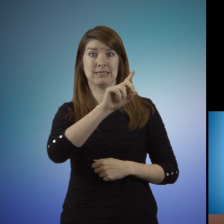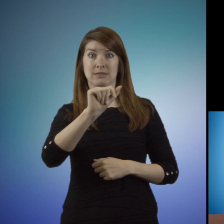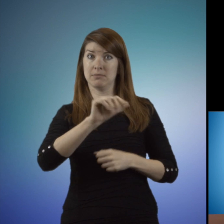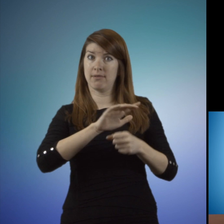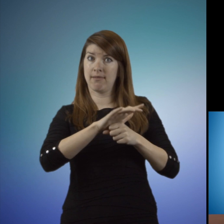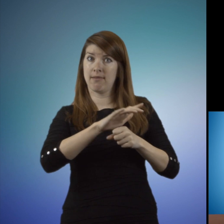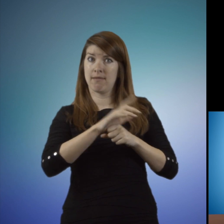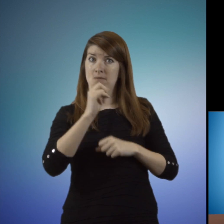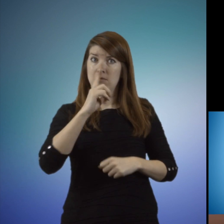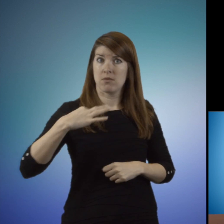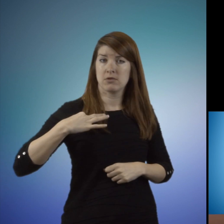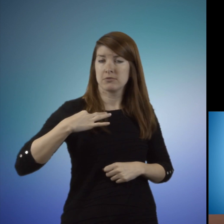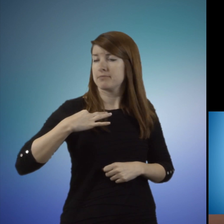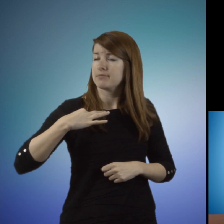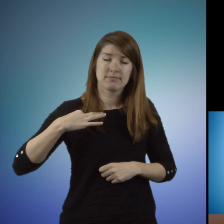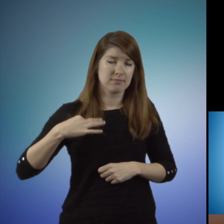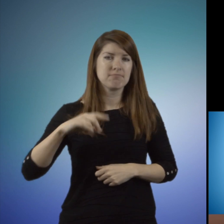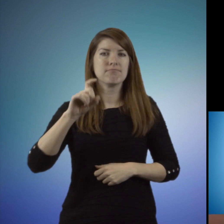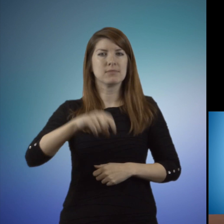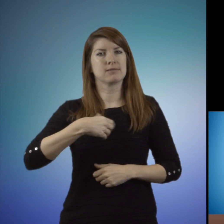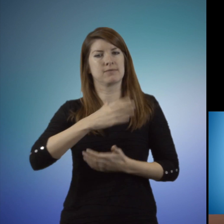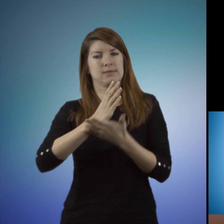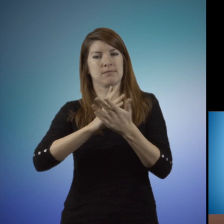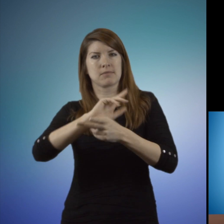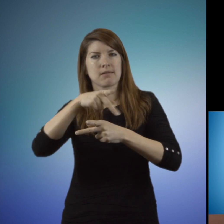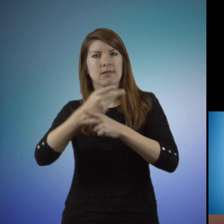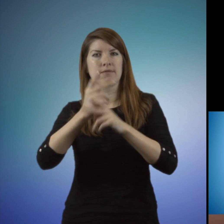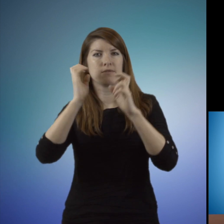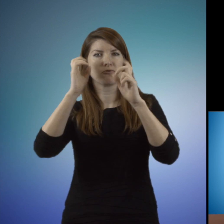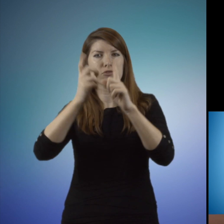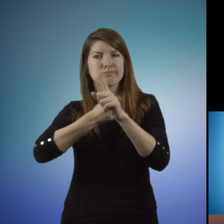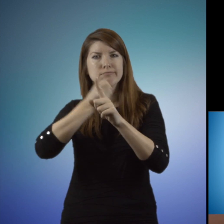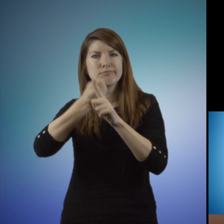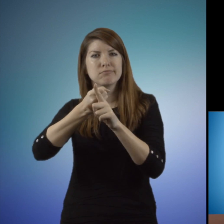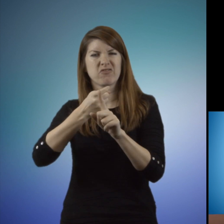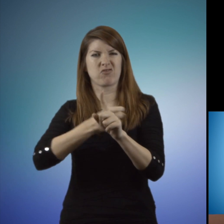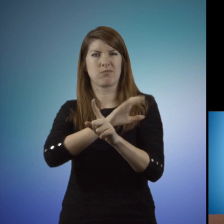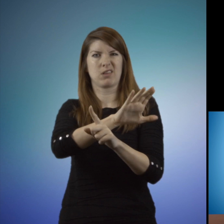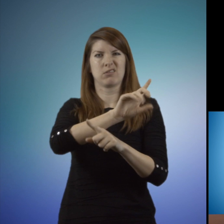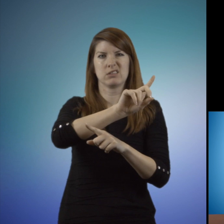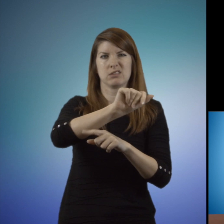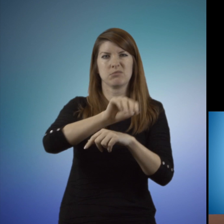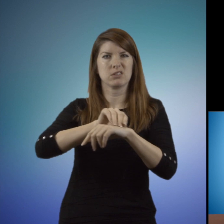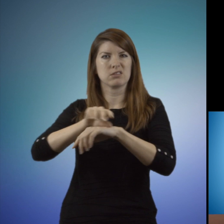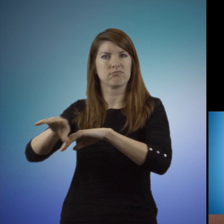to be some educational implications of that child's disability.